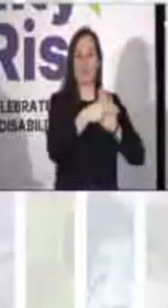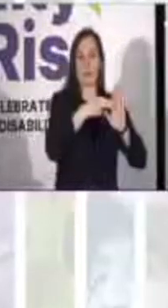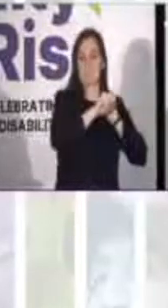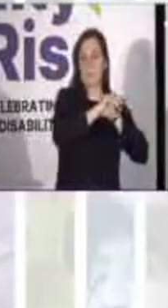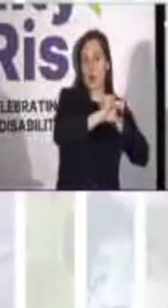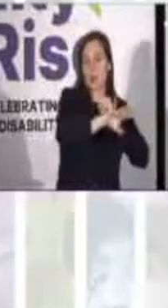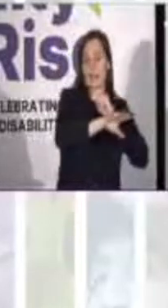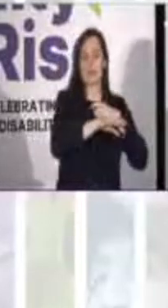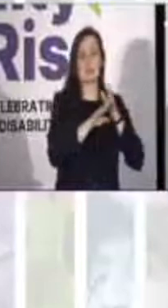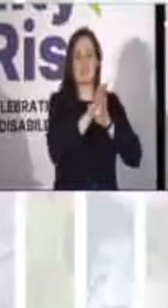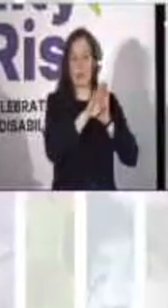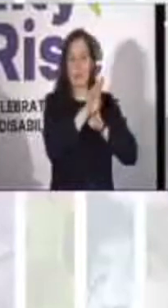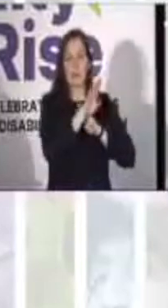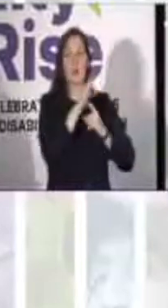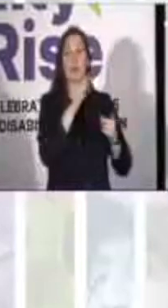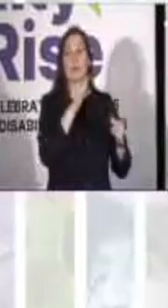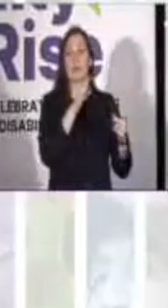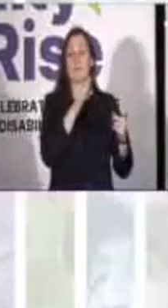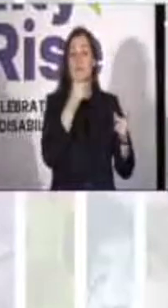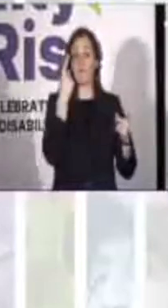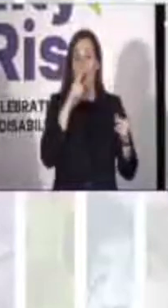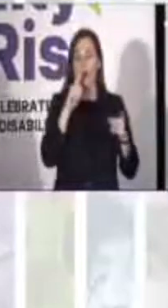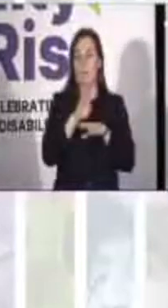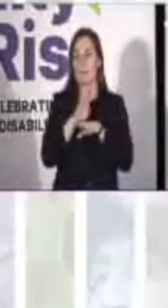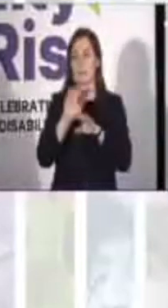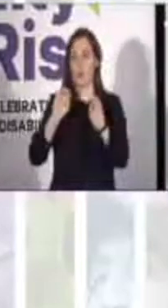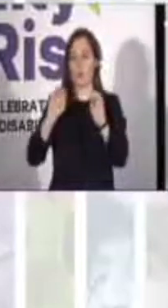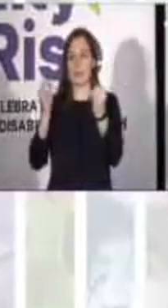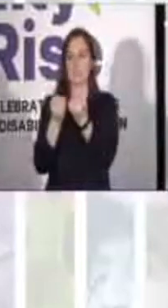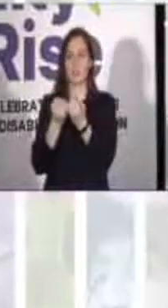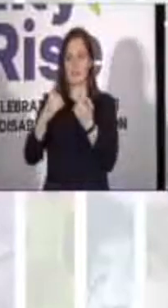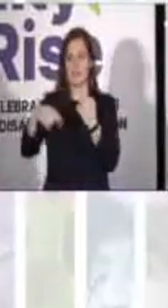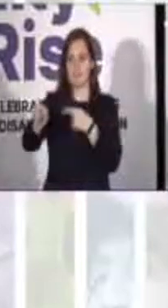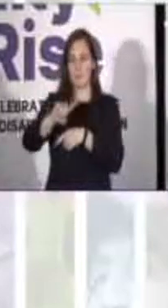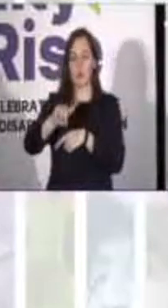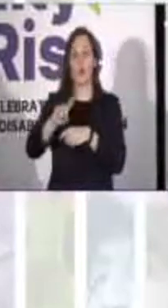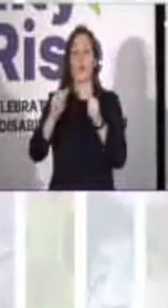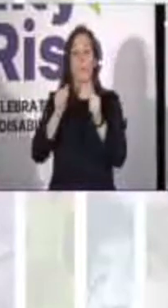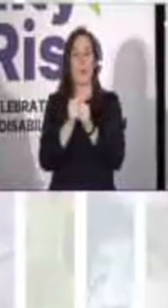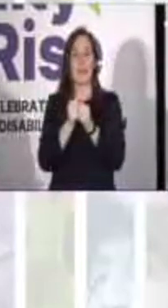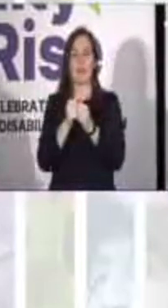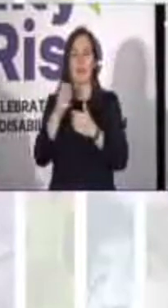FOR BUSINESSES AND ORGANIZATIONS PRIMARILY WITH THE SOCIAL IMPACT PURPOSE.